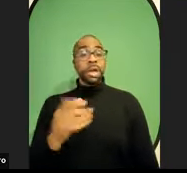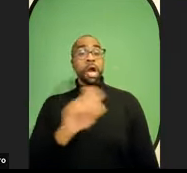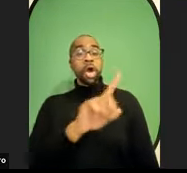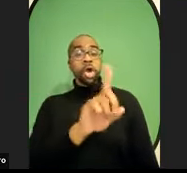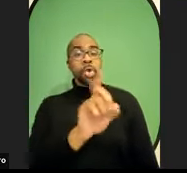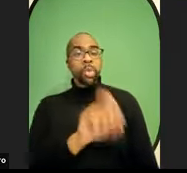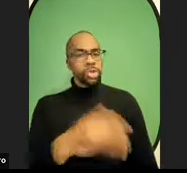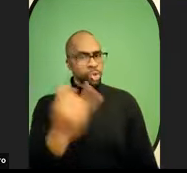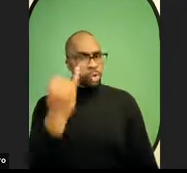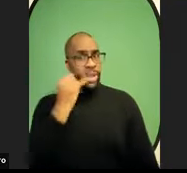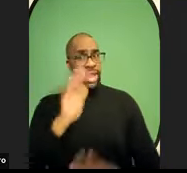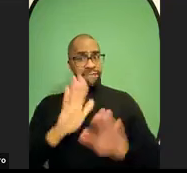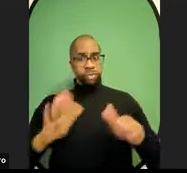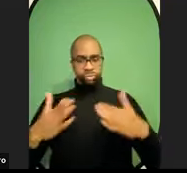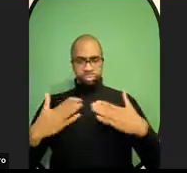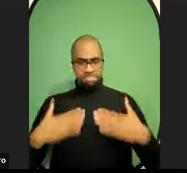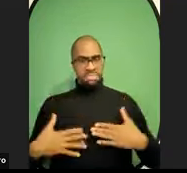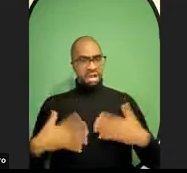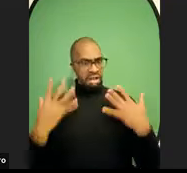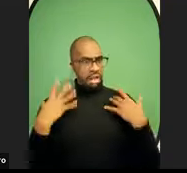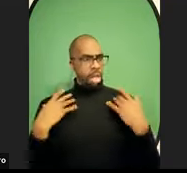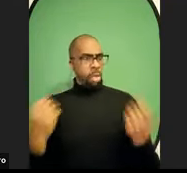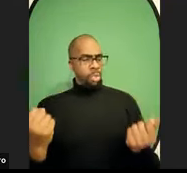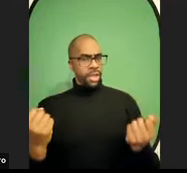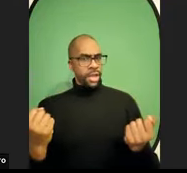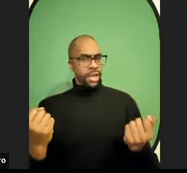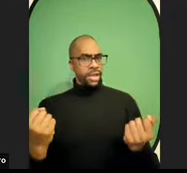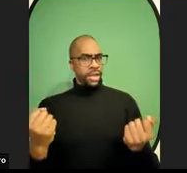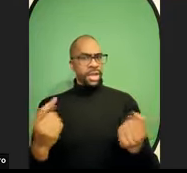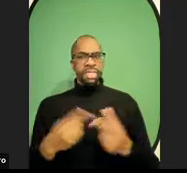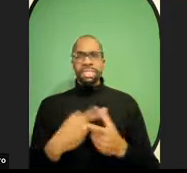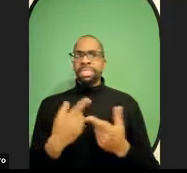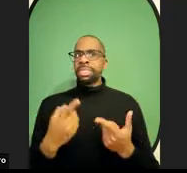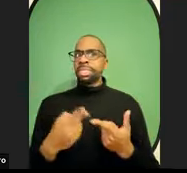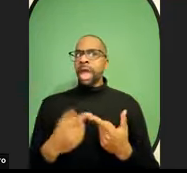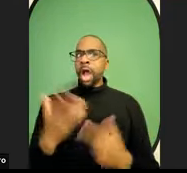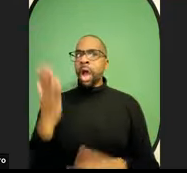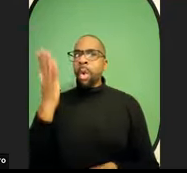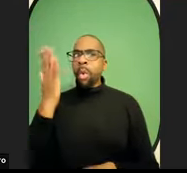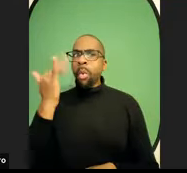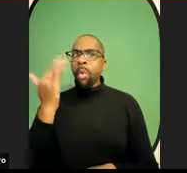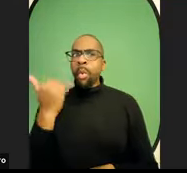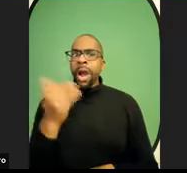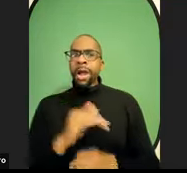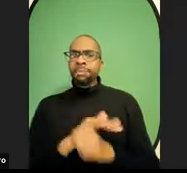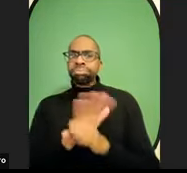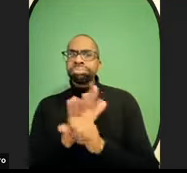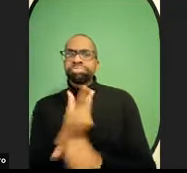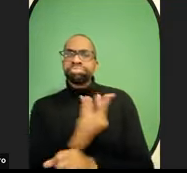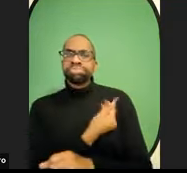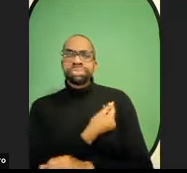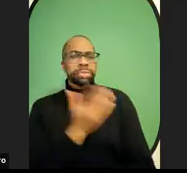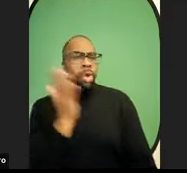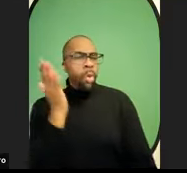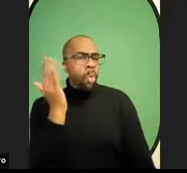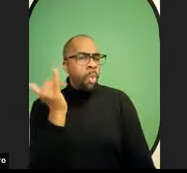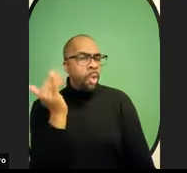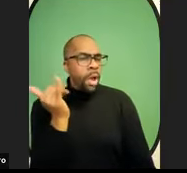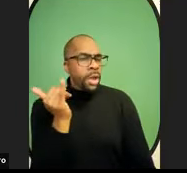If. If the children. have a good immune says have a good immune system. What is the purpose of giving